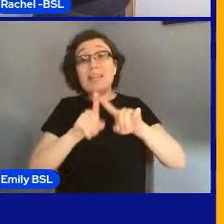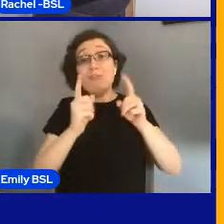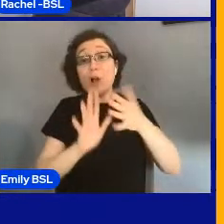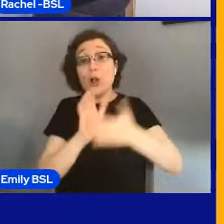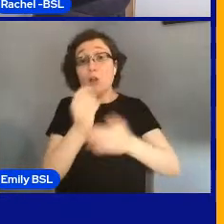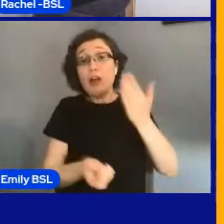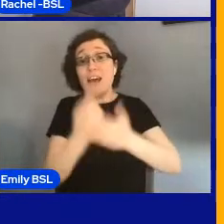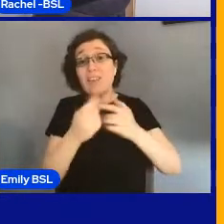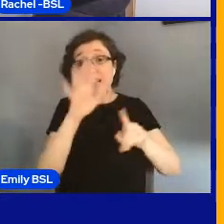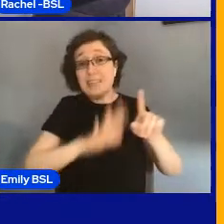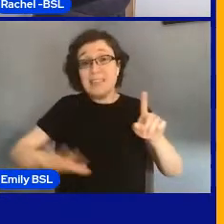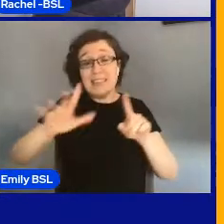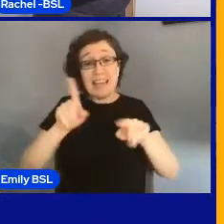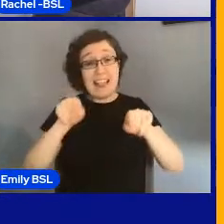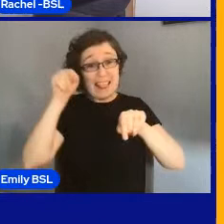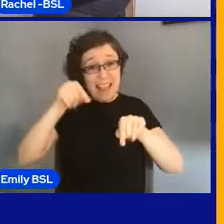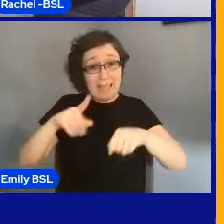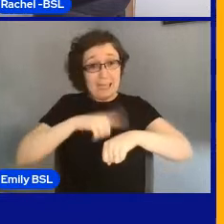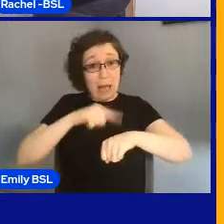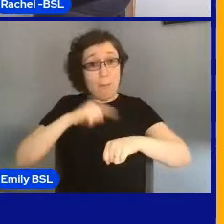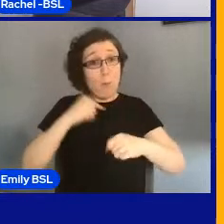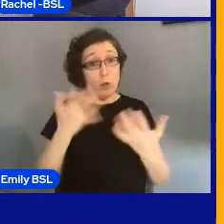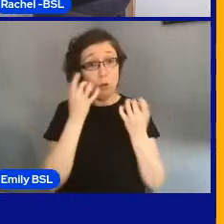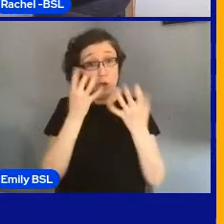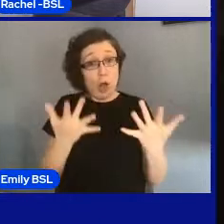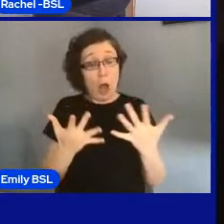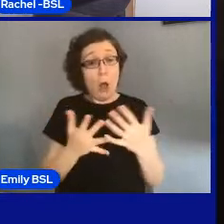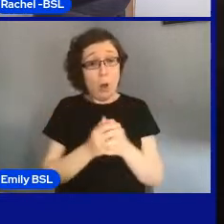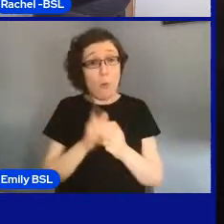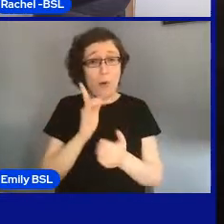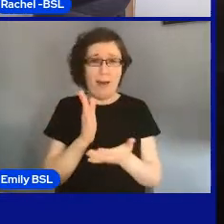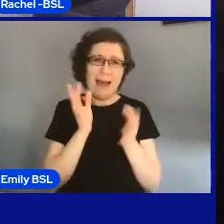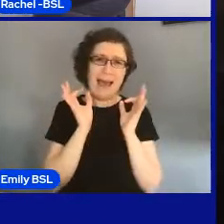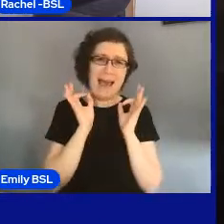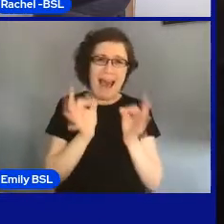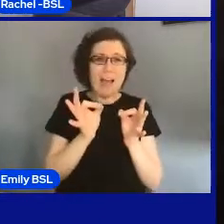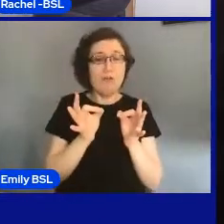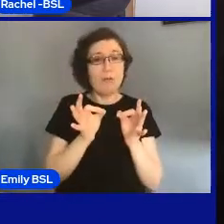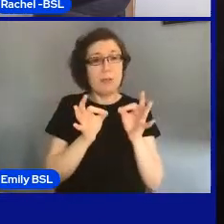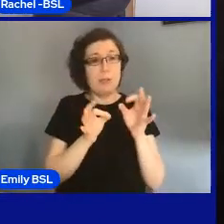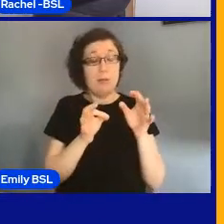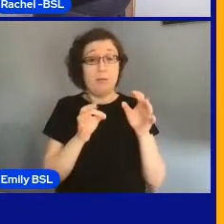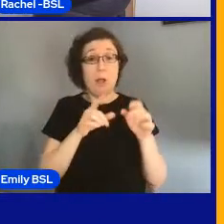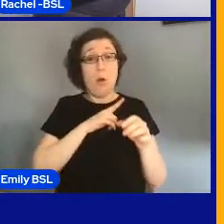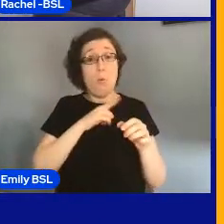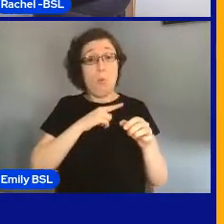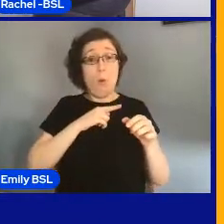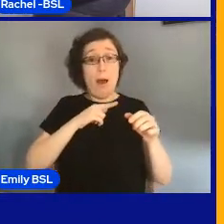set time window and it will reveal the different cultural activities around you within that time period.